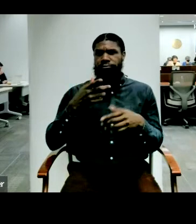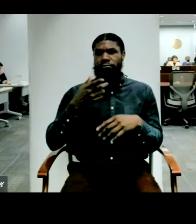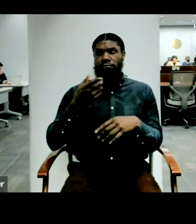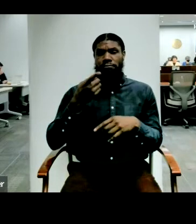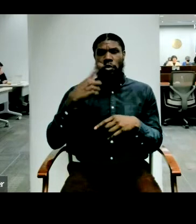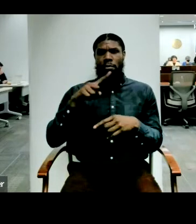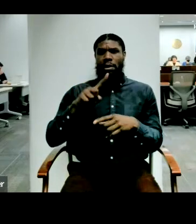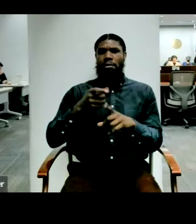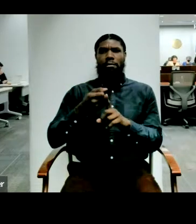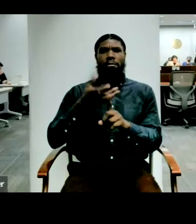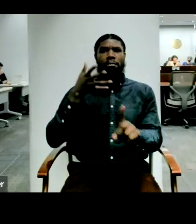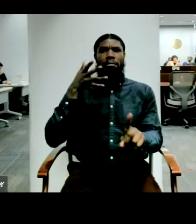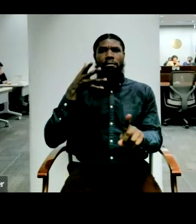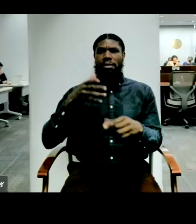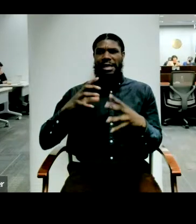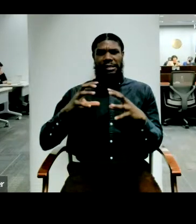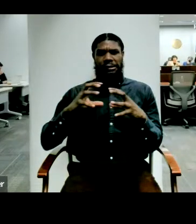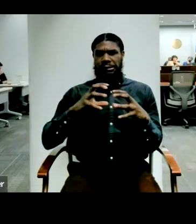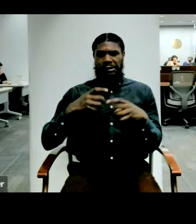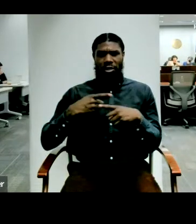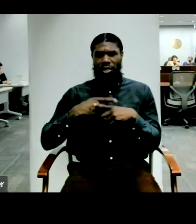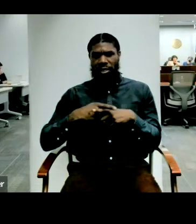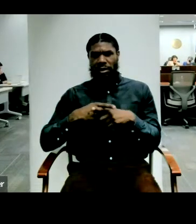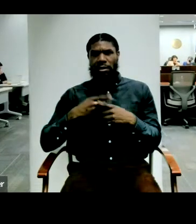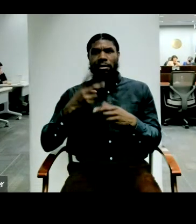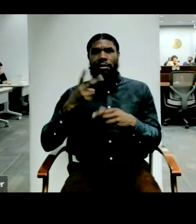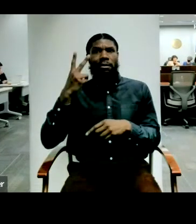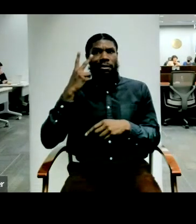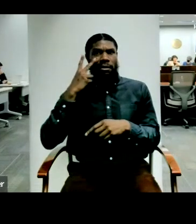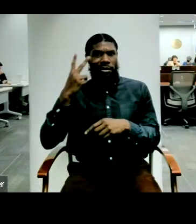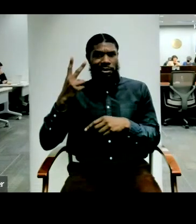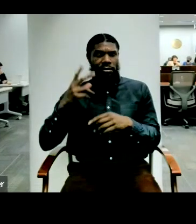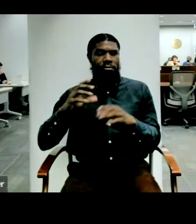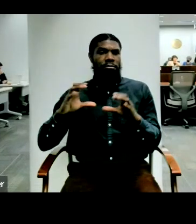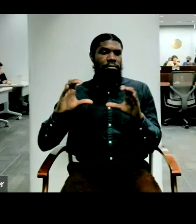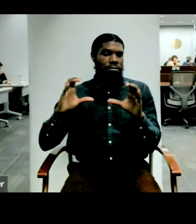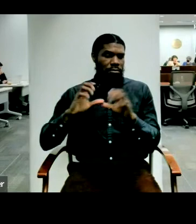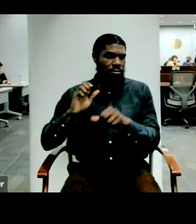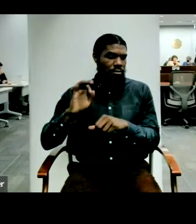I see more danger with it being a credential of a college degree if not necessary on a skill,